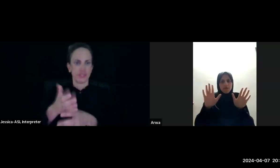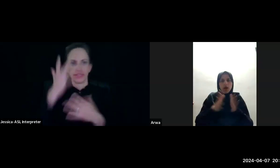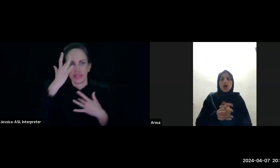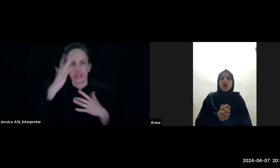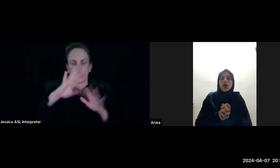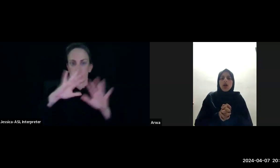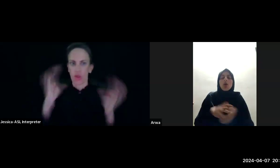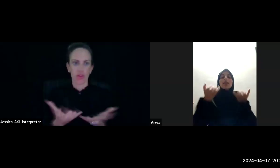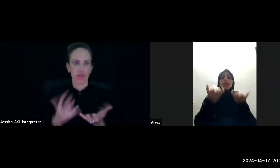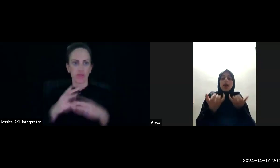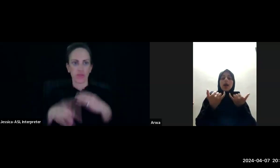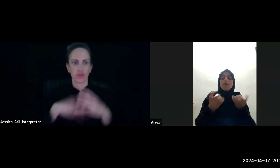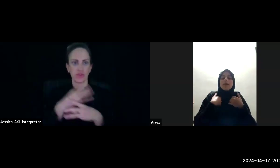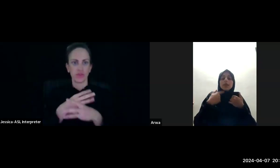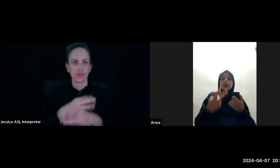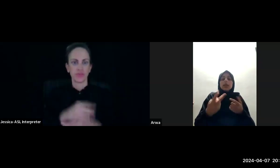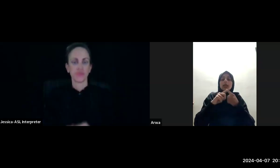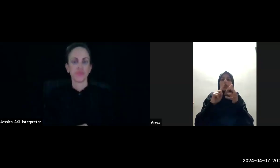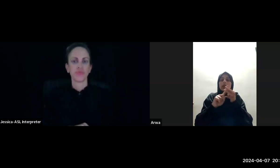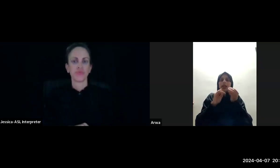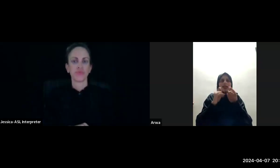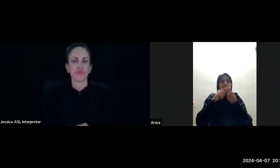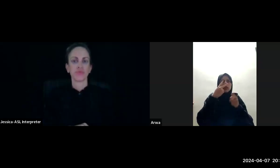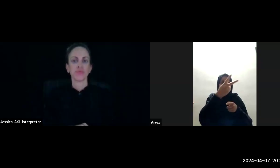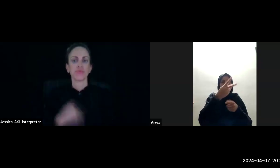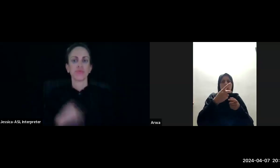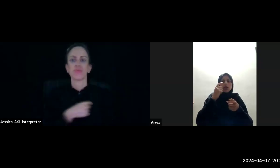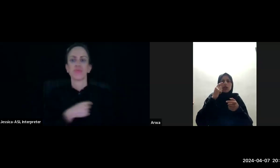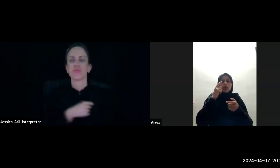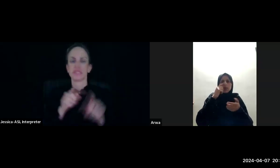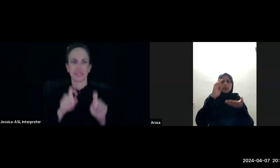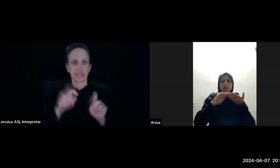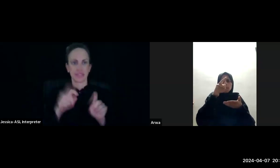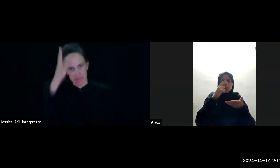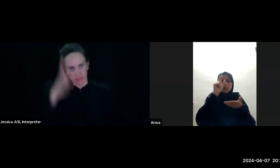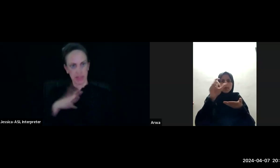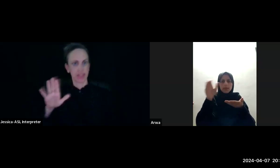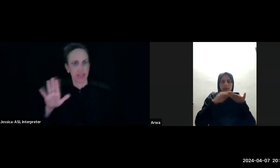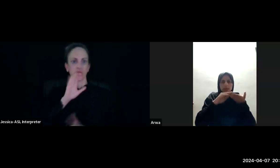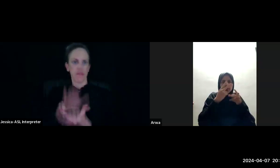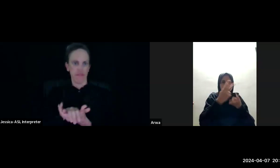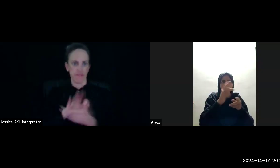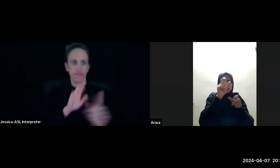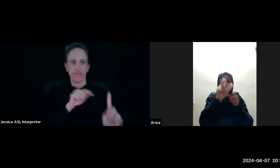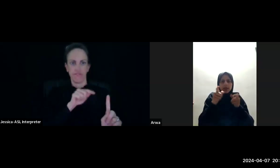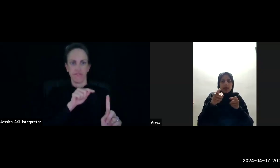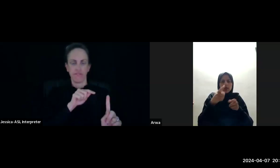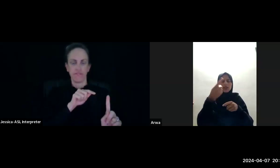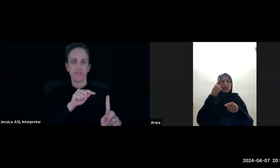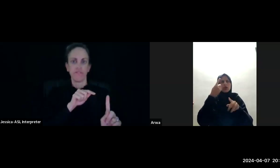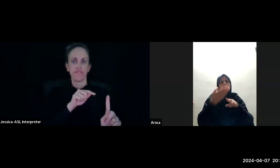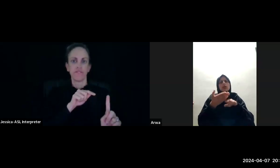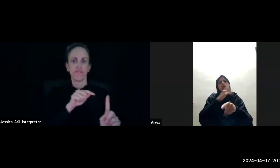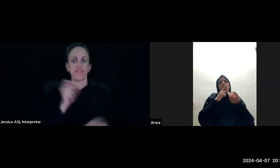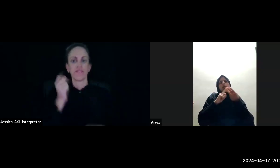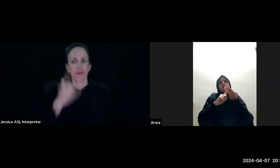now. we tested his wife okay and with my experience with the family tree there was no connection